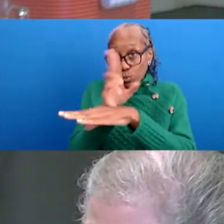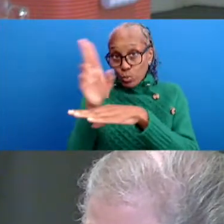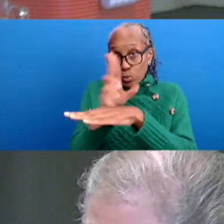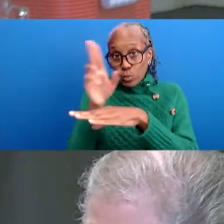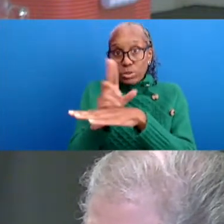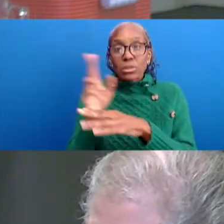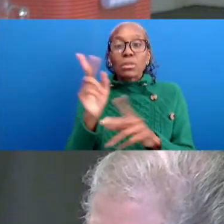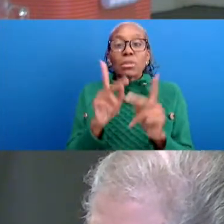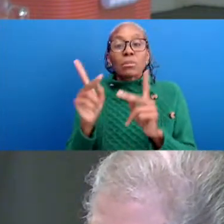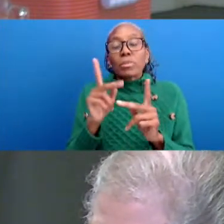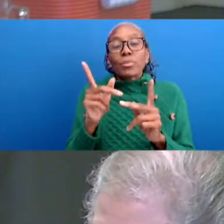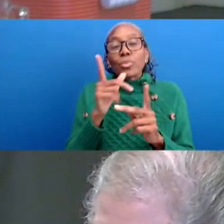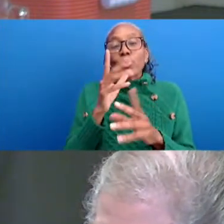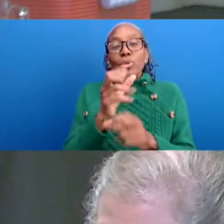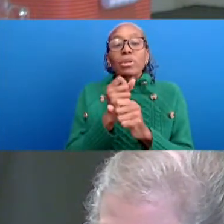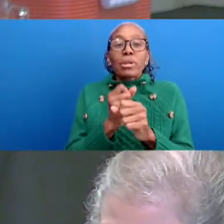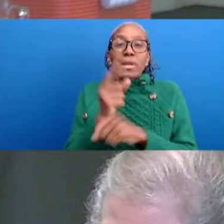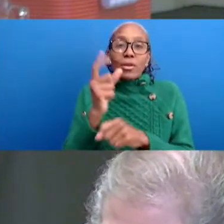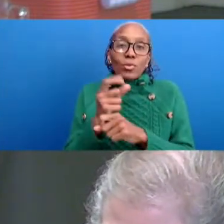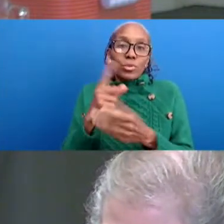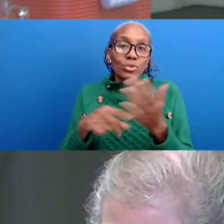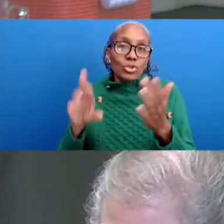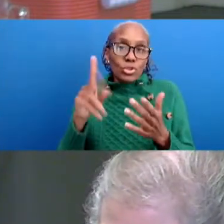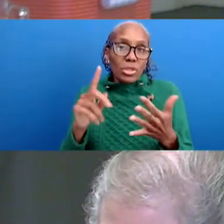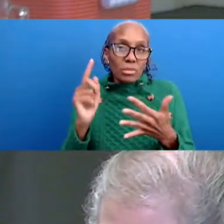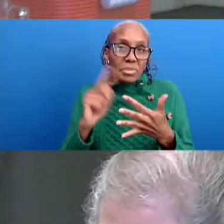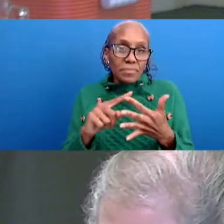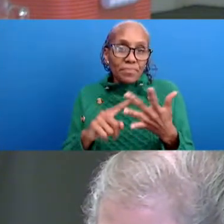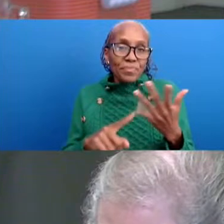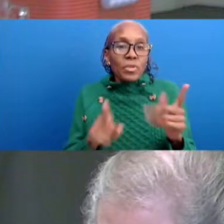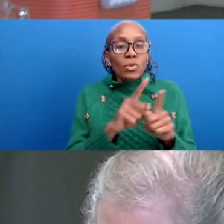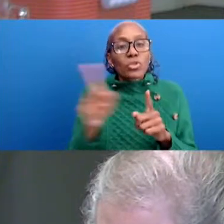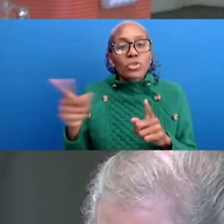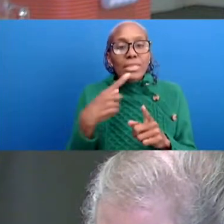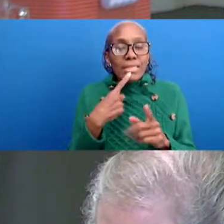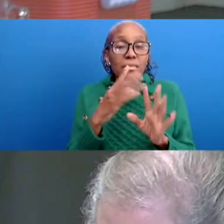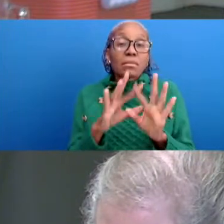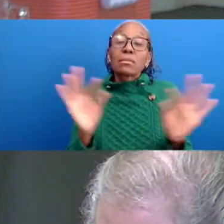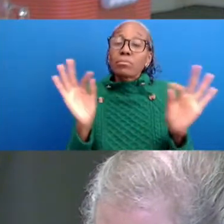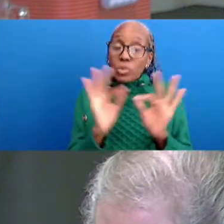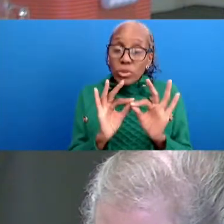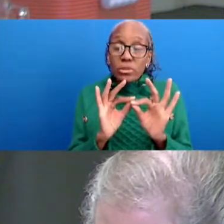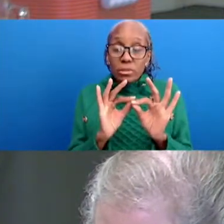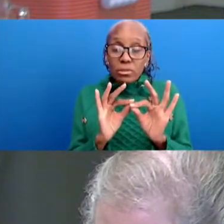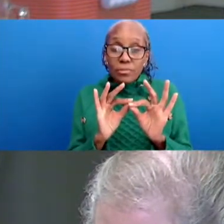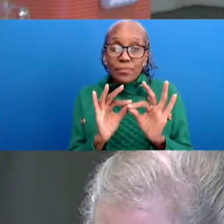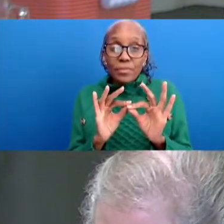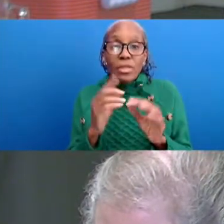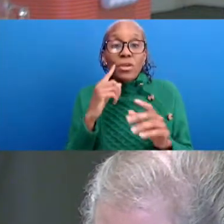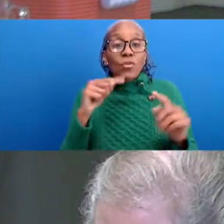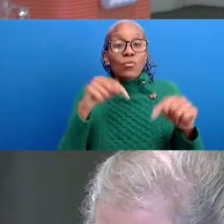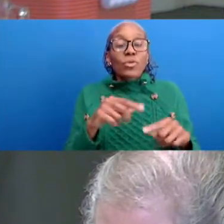ABOUT UTILIZATION OF PEOPLE